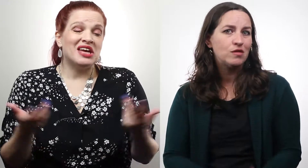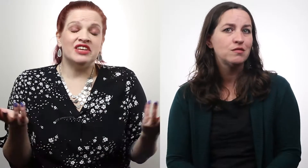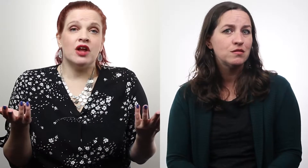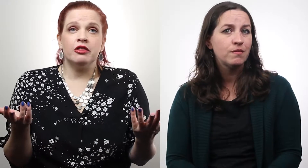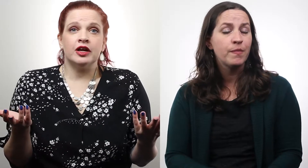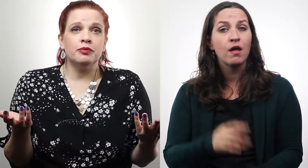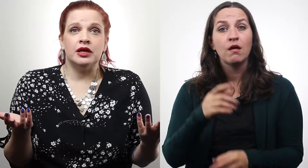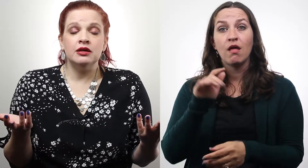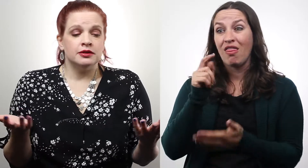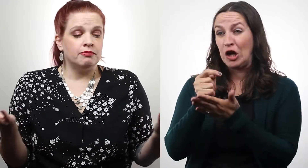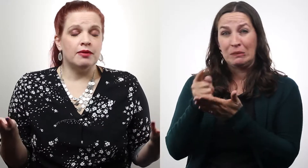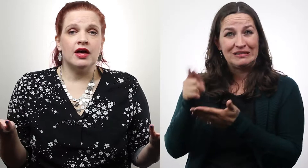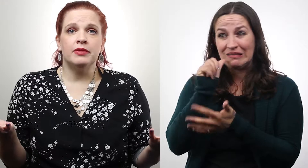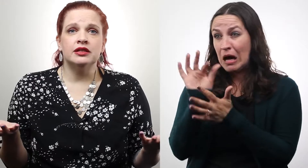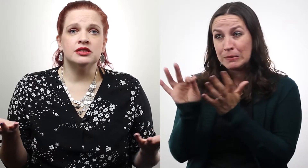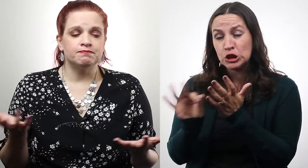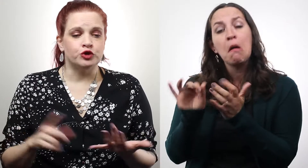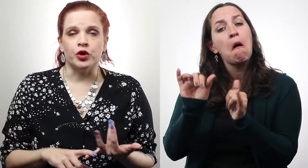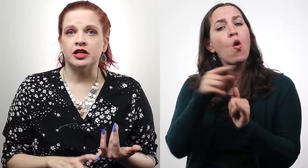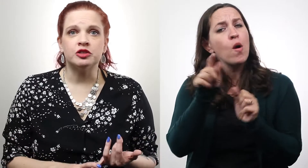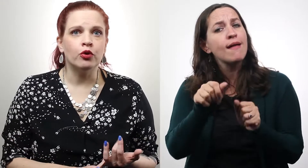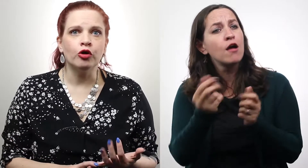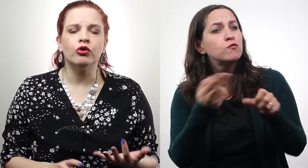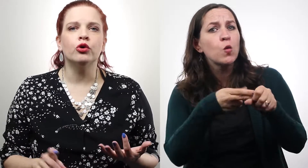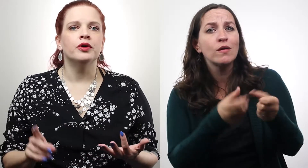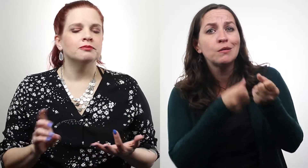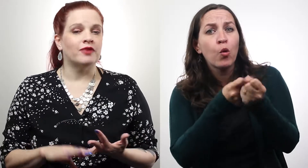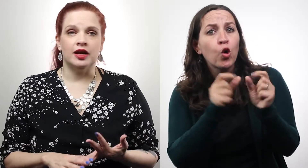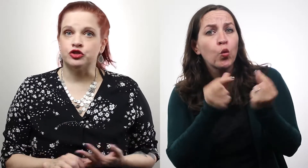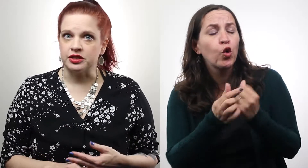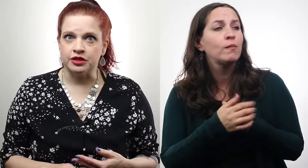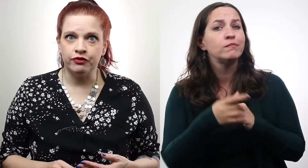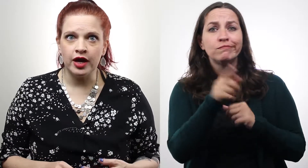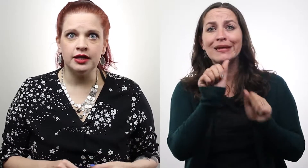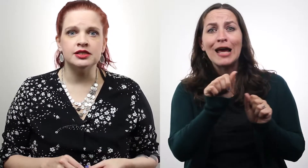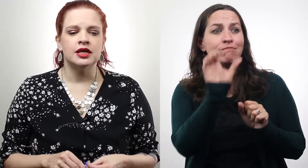And if not therapy, maybe that means joining a support group, finding a trusted friend,